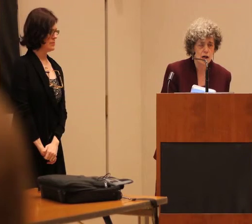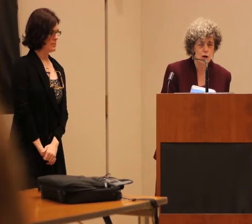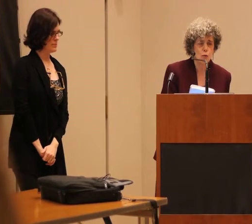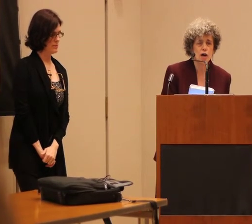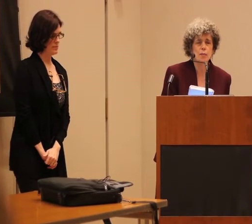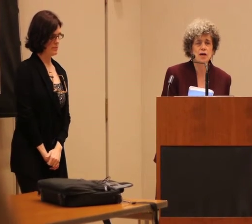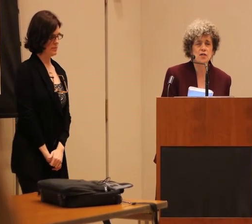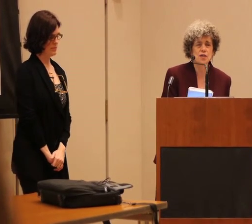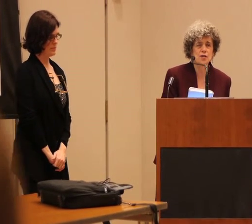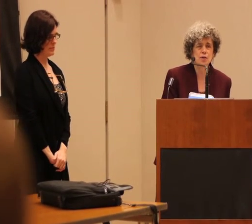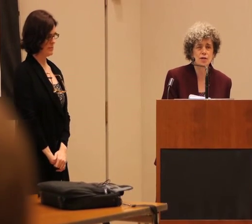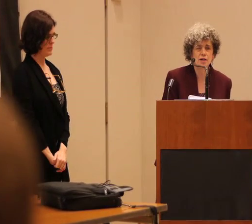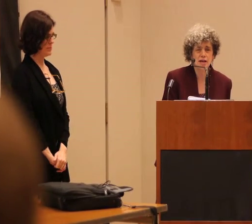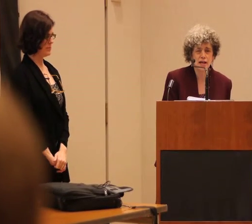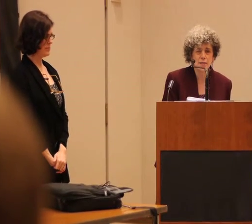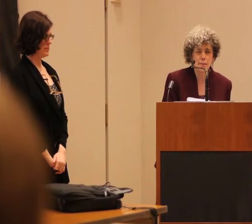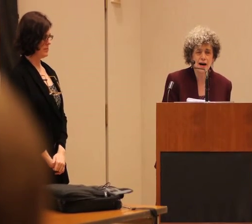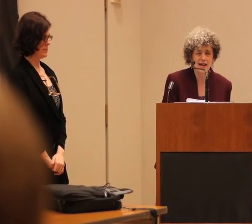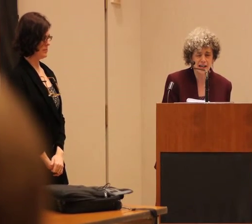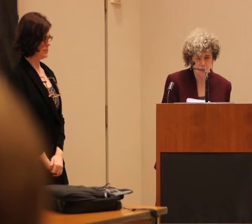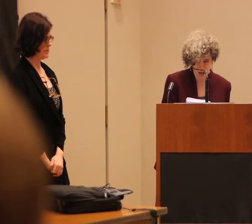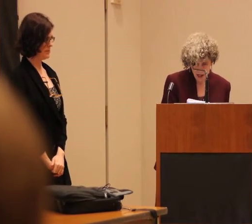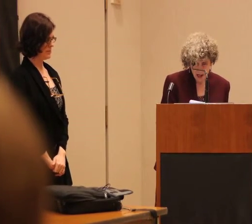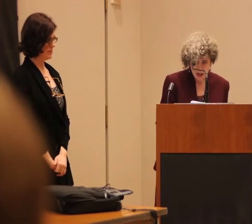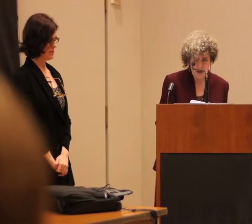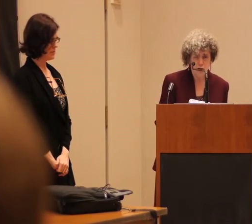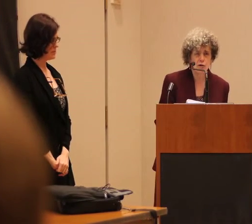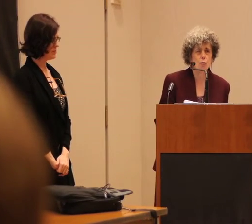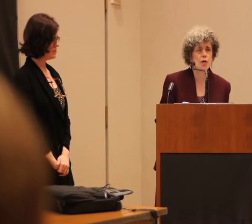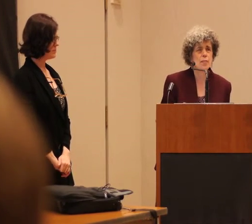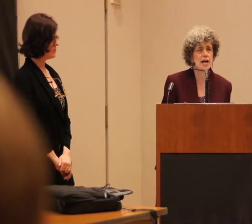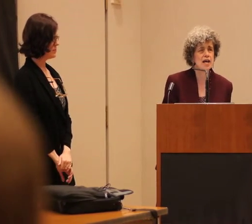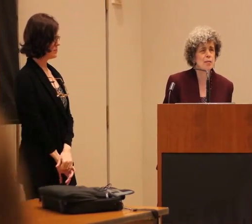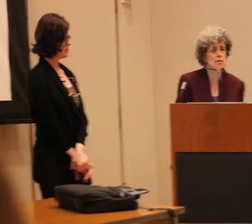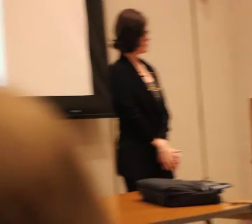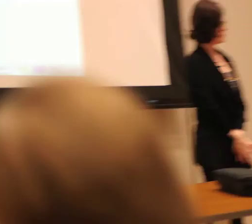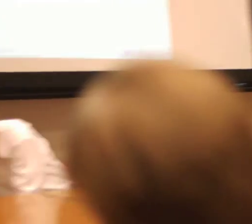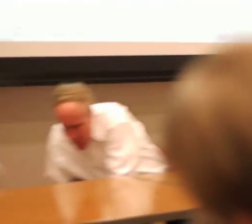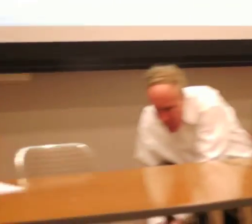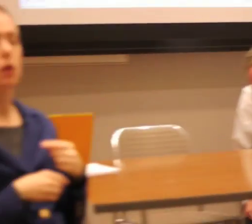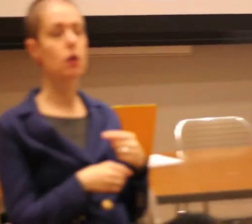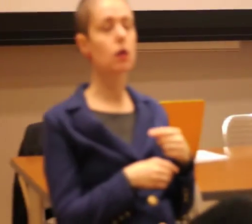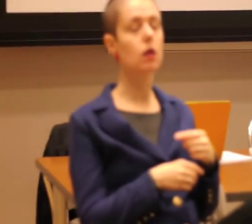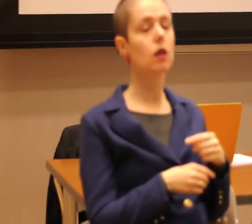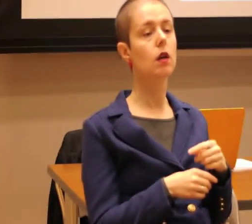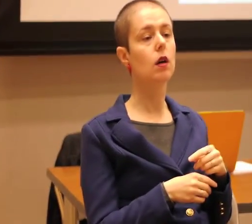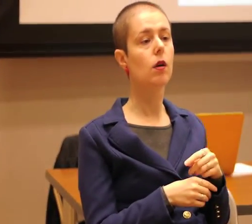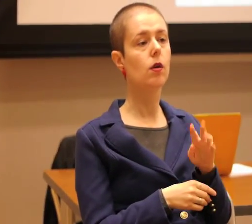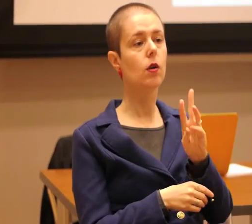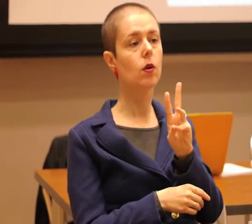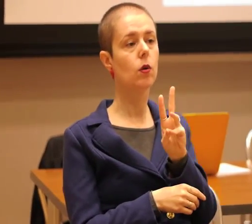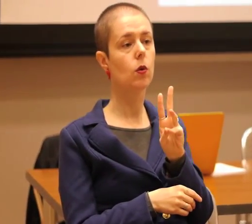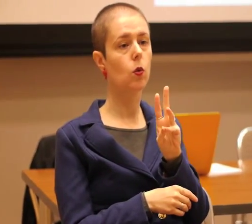of Nevada, if I don't have that wrong. I believe it is Nevada and not Utah. I always